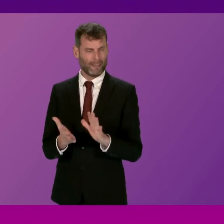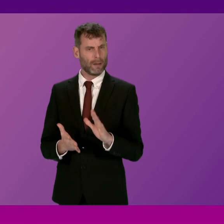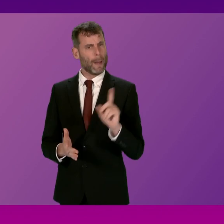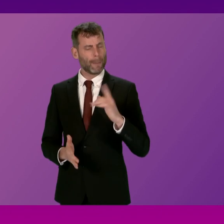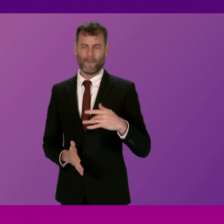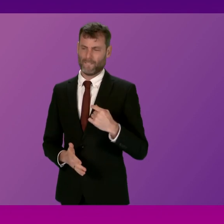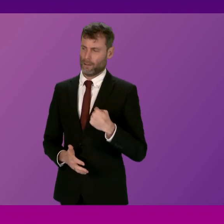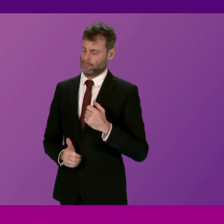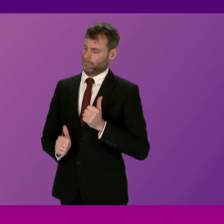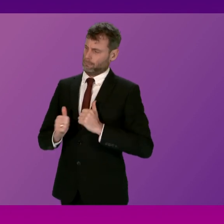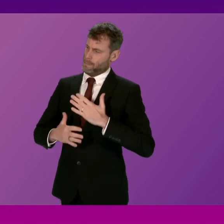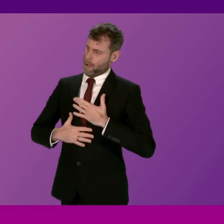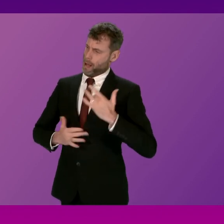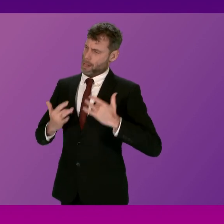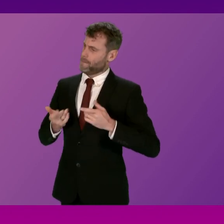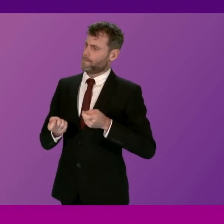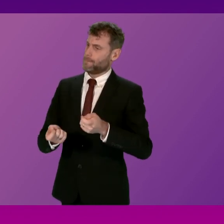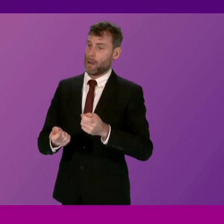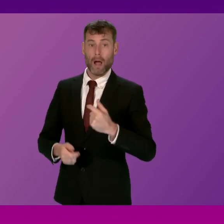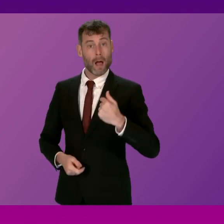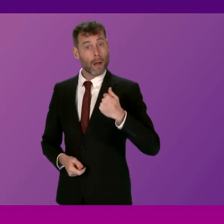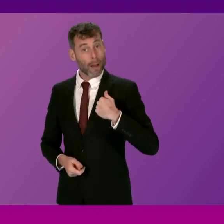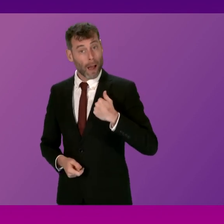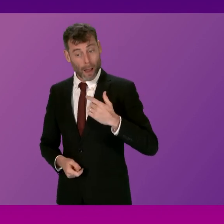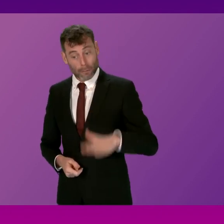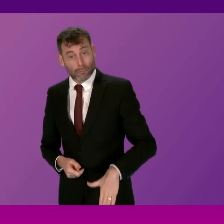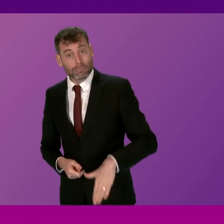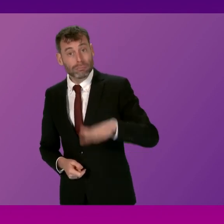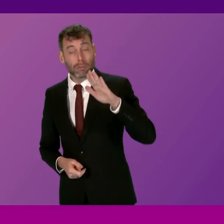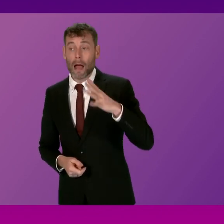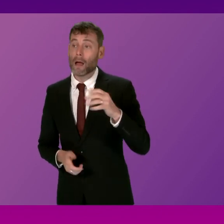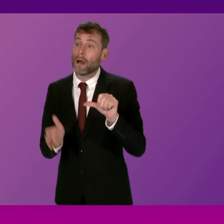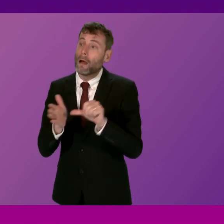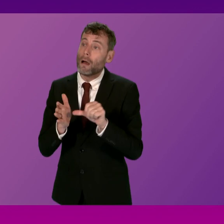After all, my childhood was not impaired by having a deaf father; it was enriched.